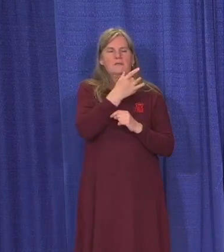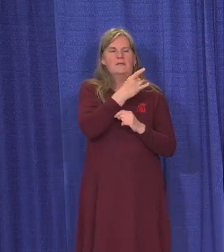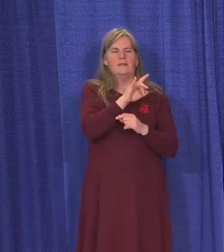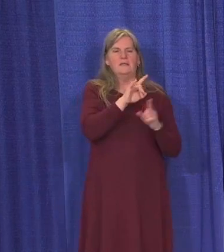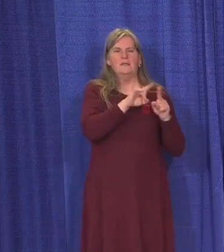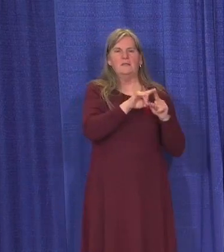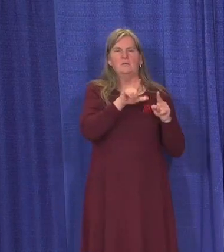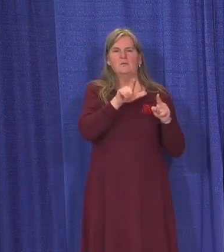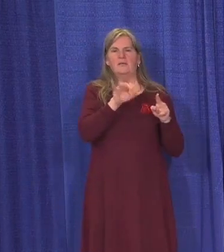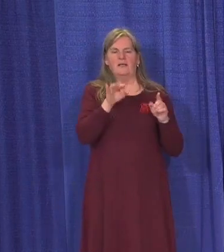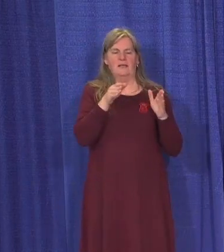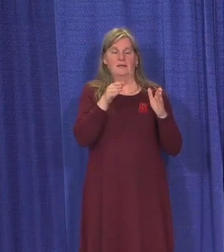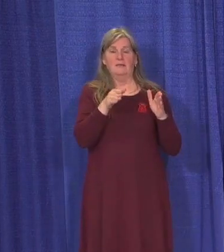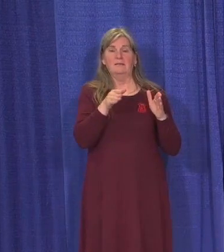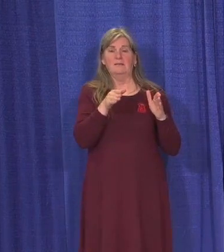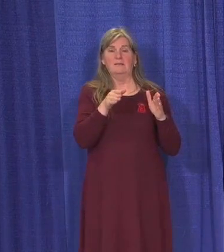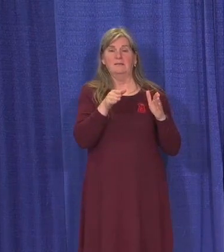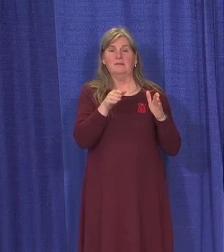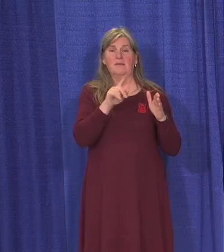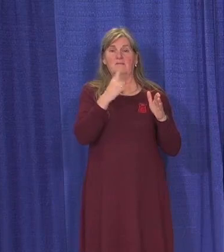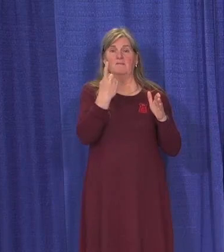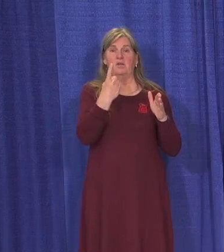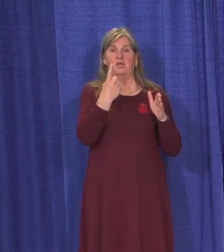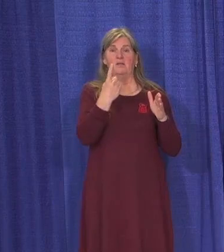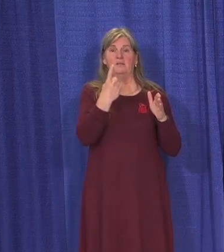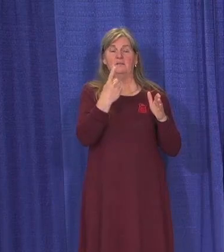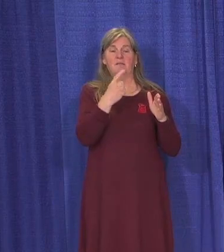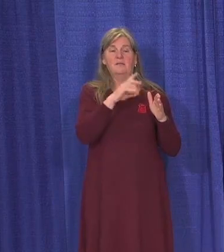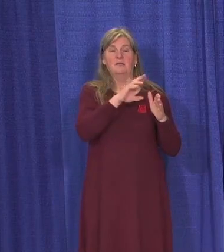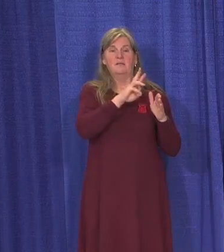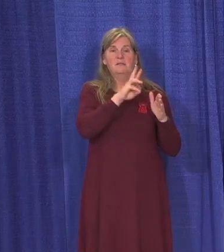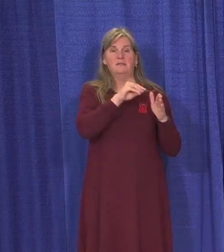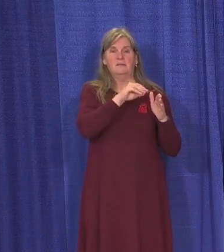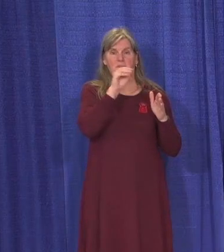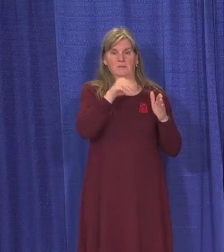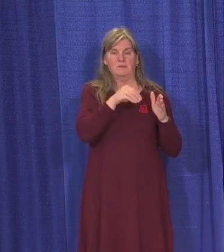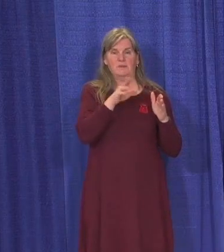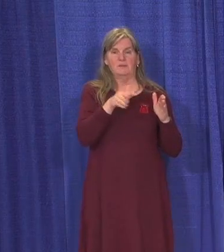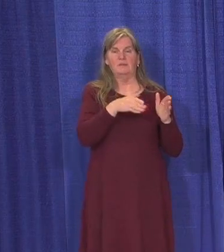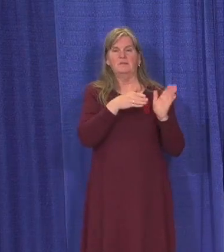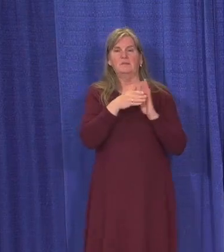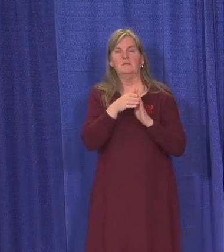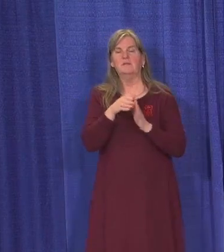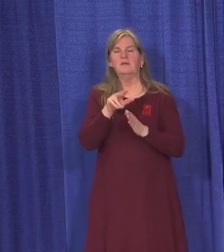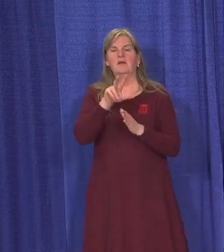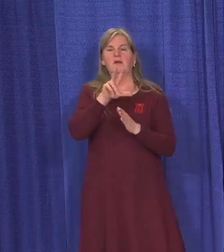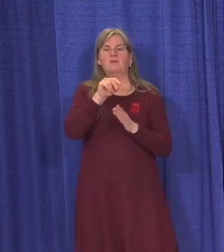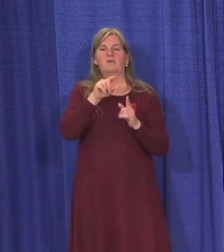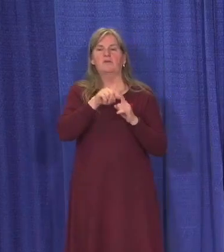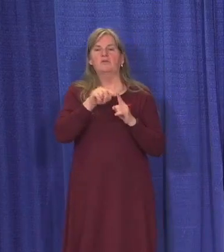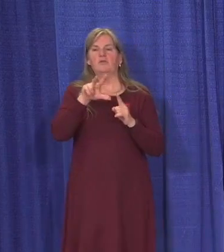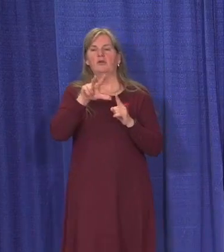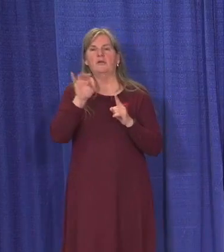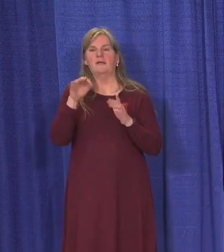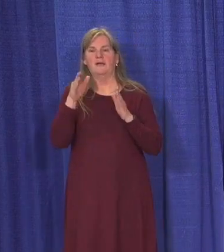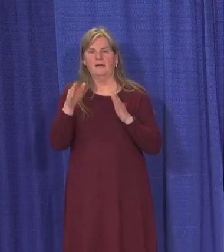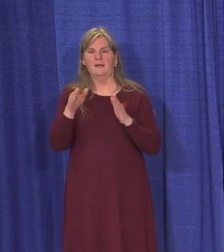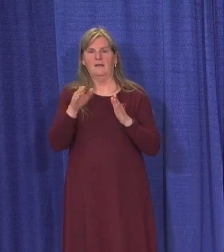who were catching up on their elders. Our numbers are by percentage of